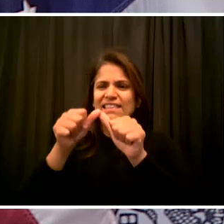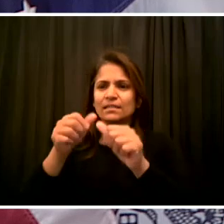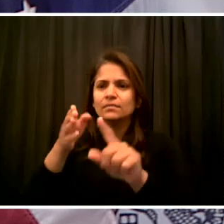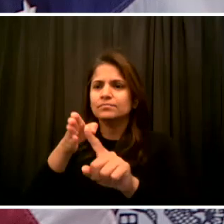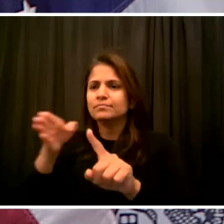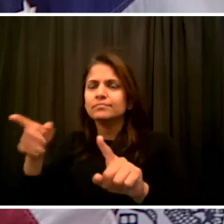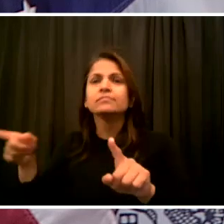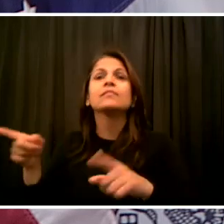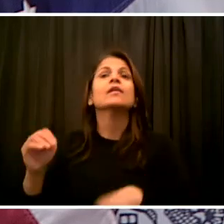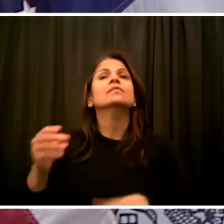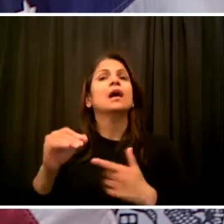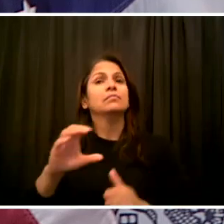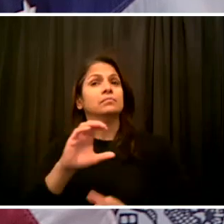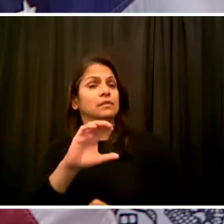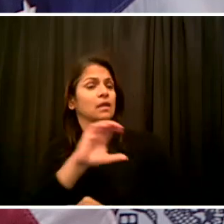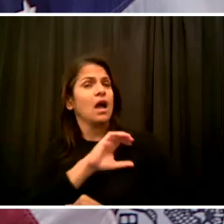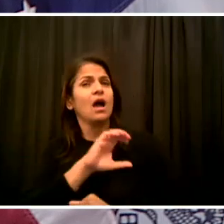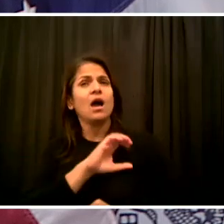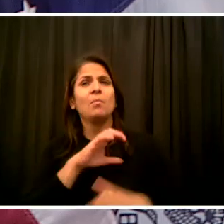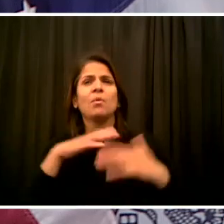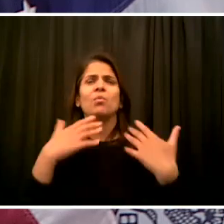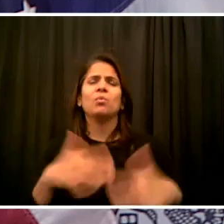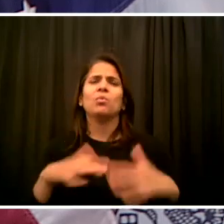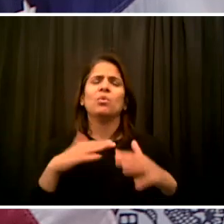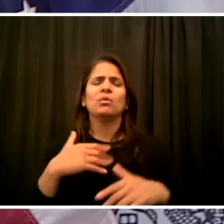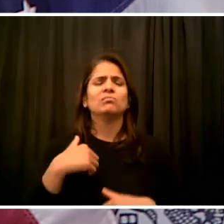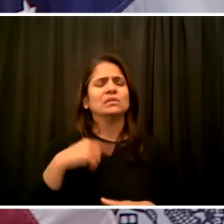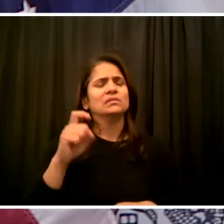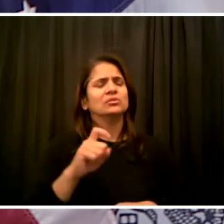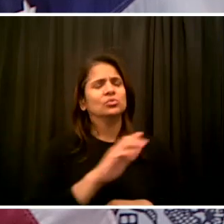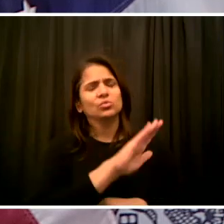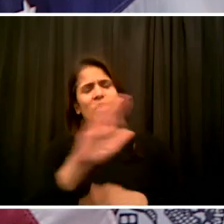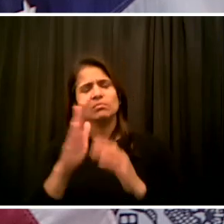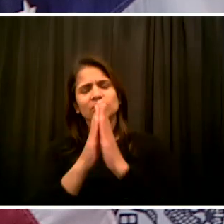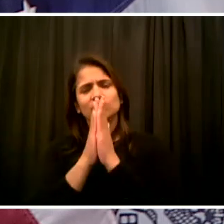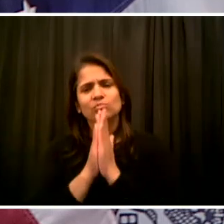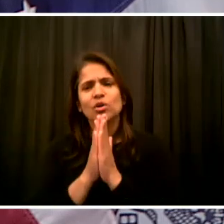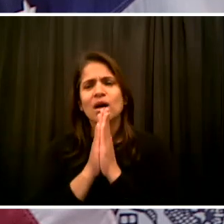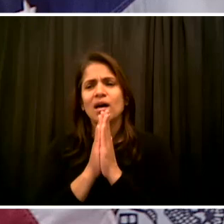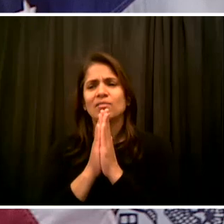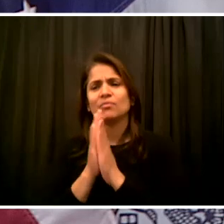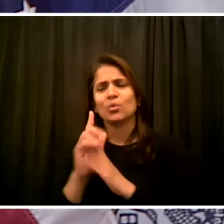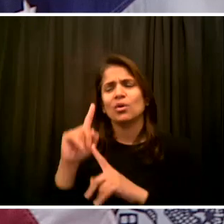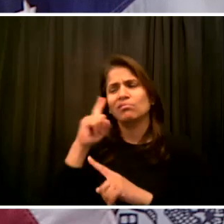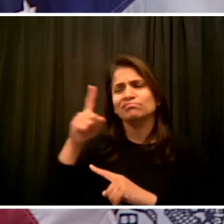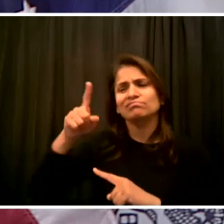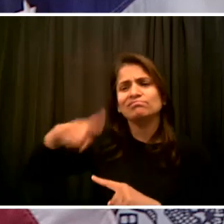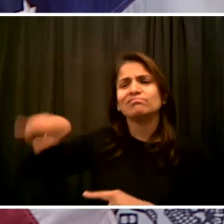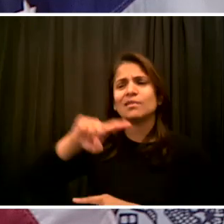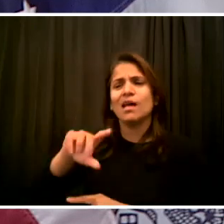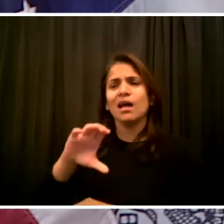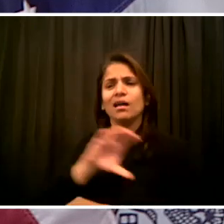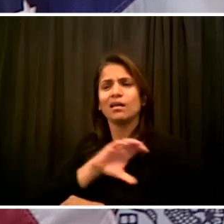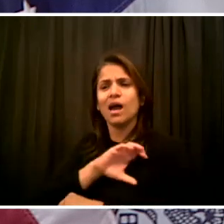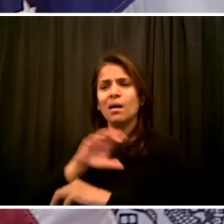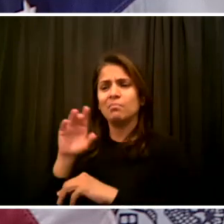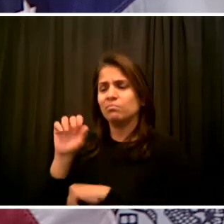STAFRF ITGH DOWN TO THE PRECINCT COMMANDERS TO BE RESILIENT AND